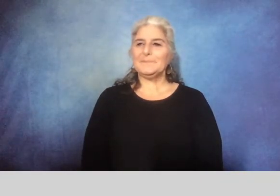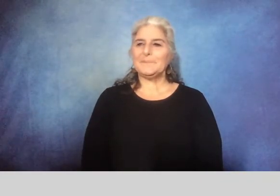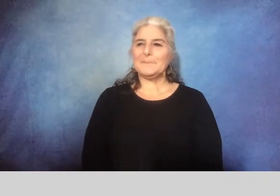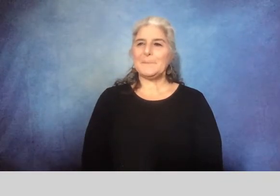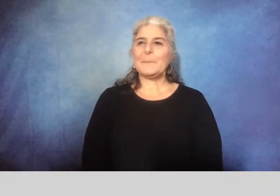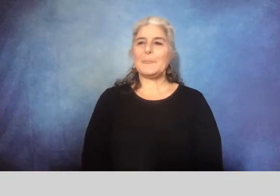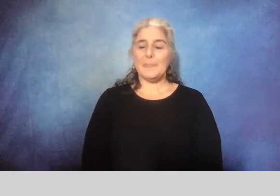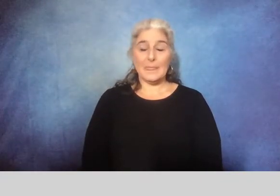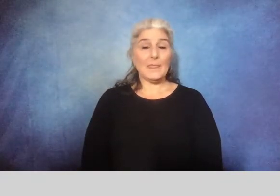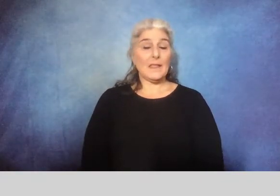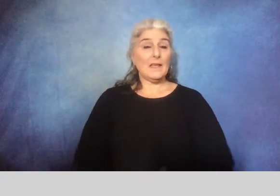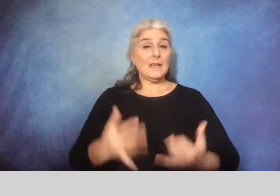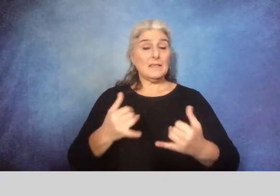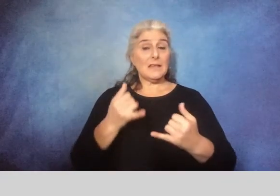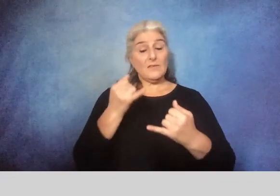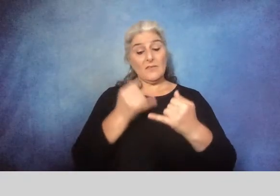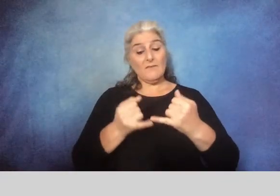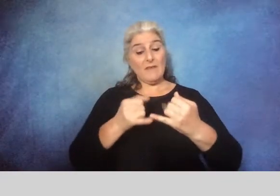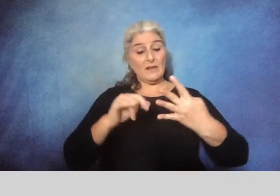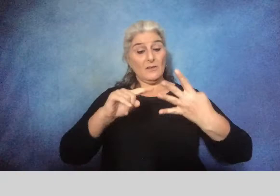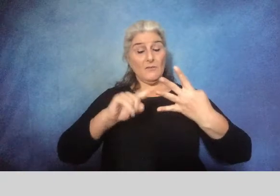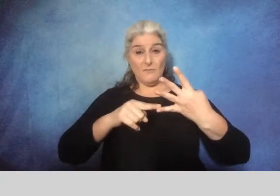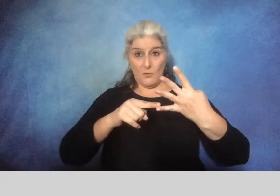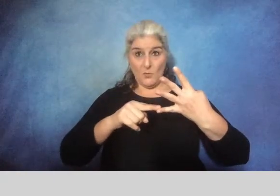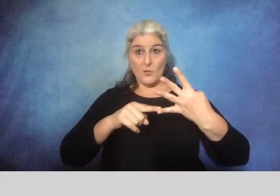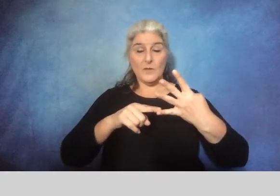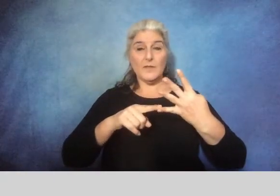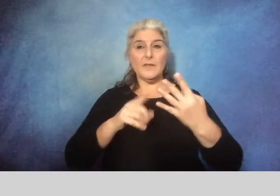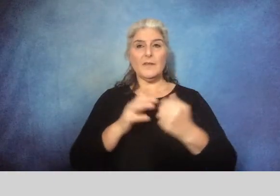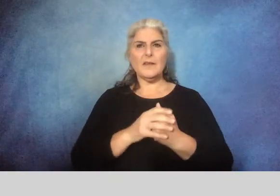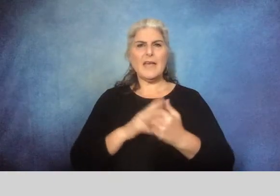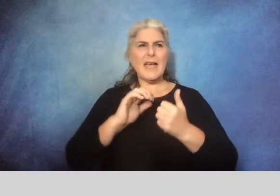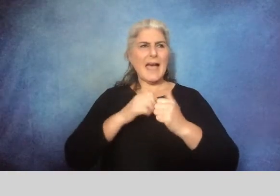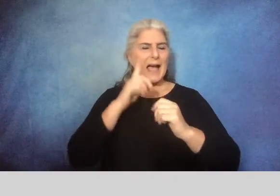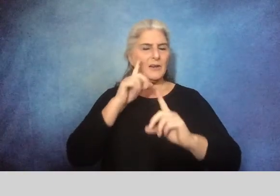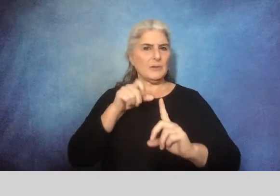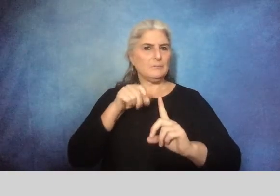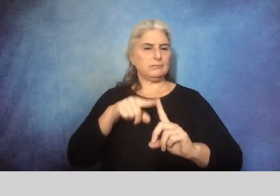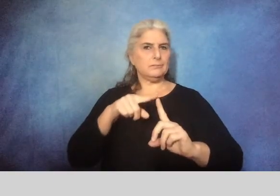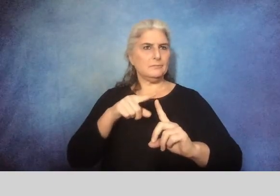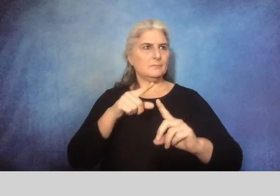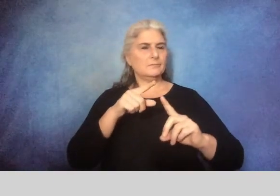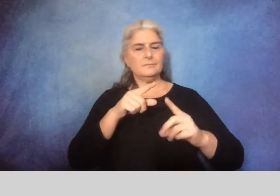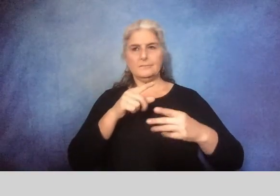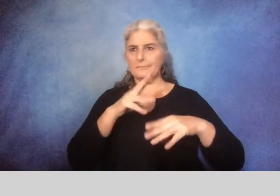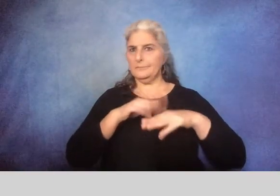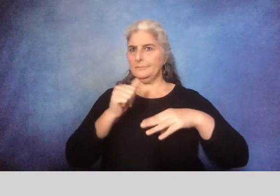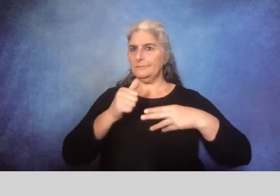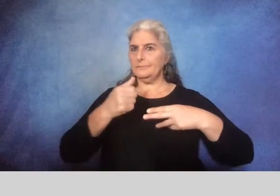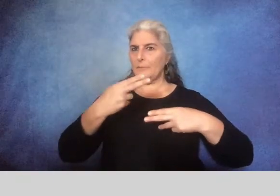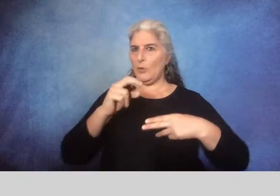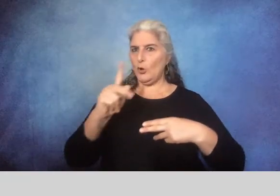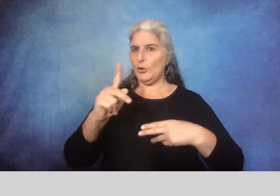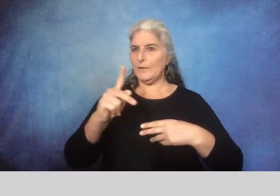And the final and important portion, obviously, how do we invoke the hook? Here's the